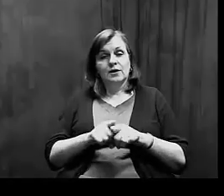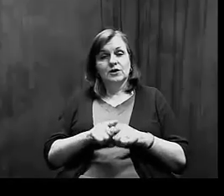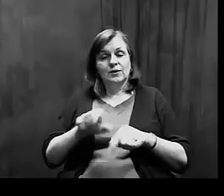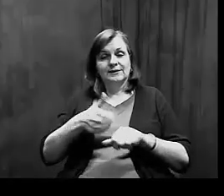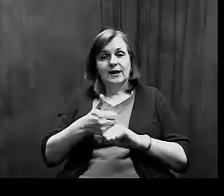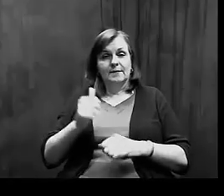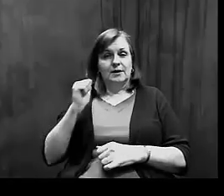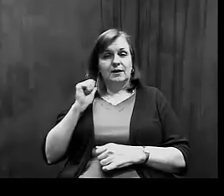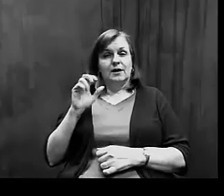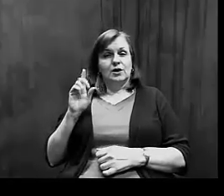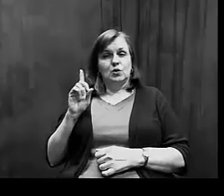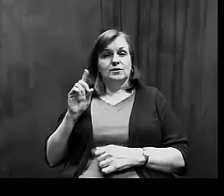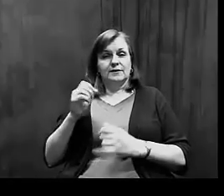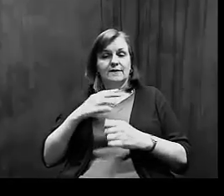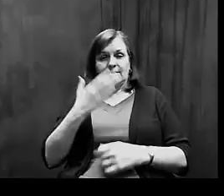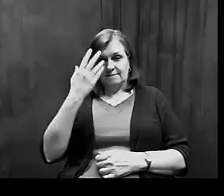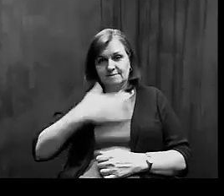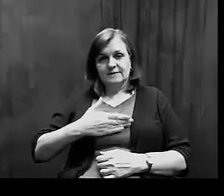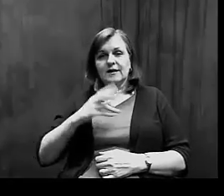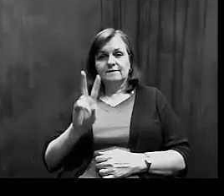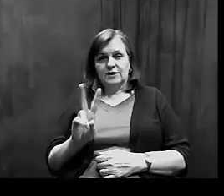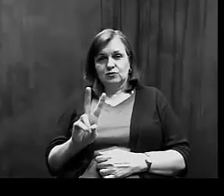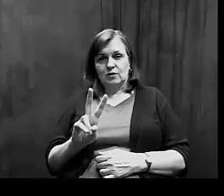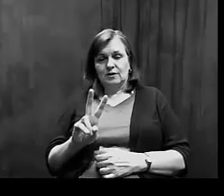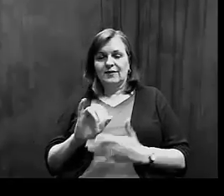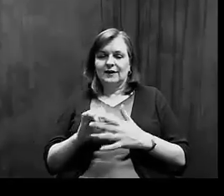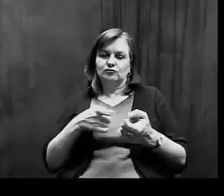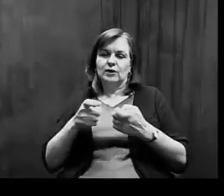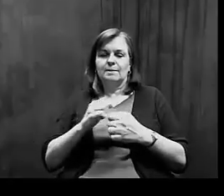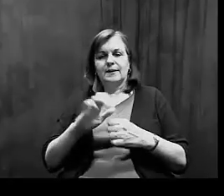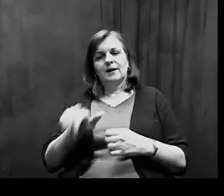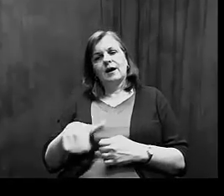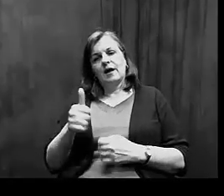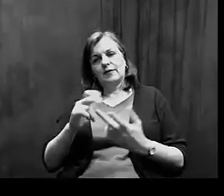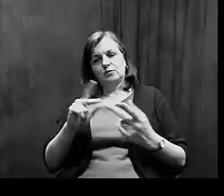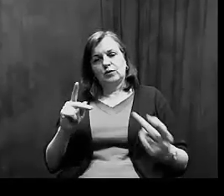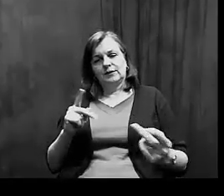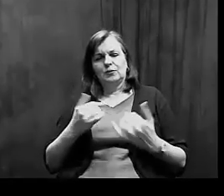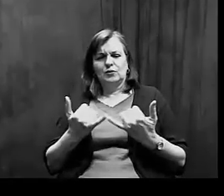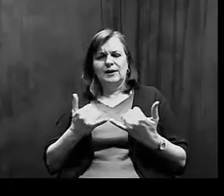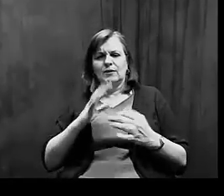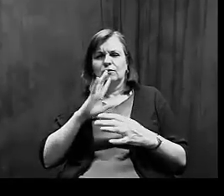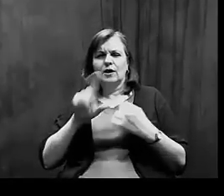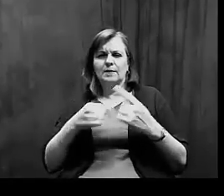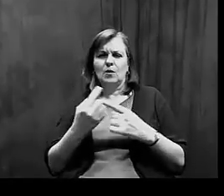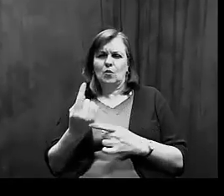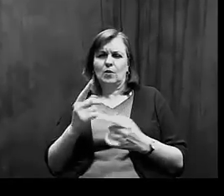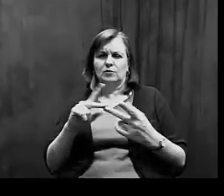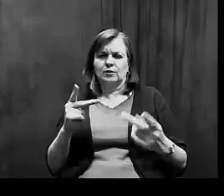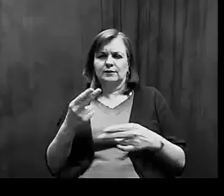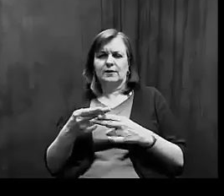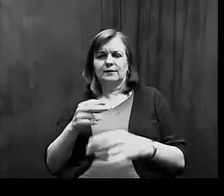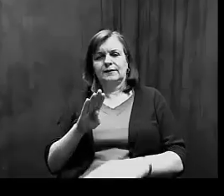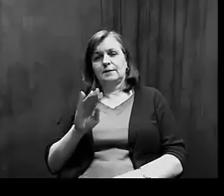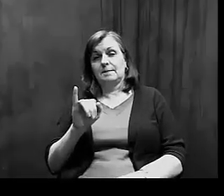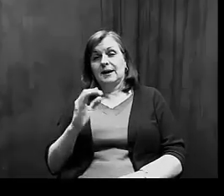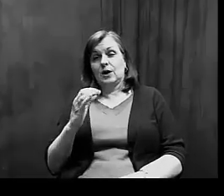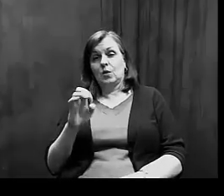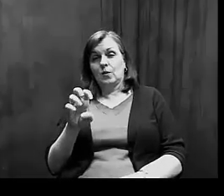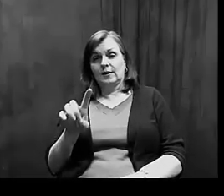you also see they have setup dorsal and ventral here that's actually regulated by other proteins and we're focusing on the bicoid for now